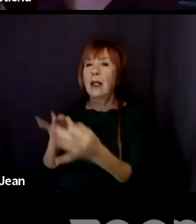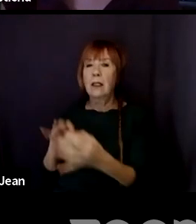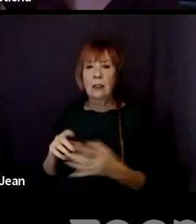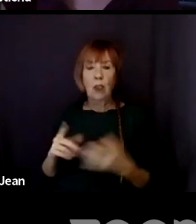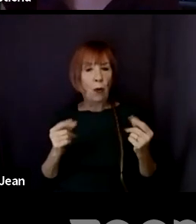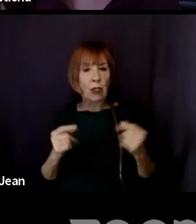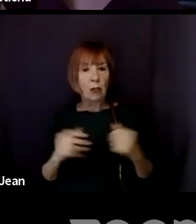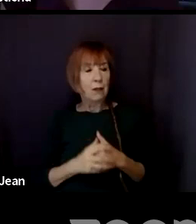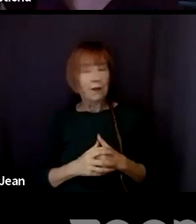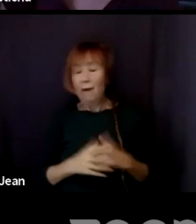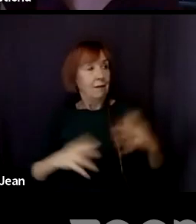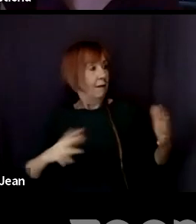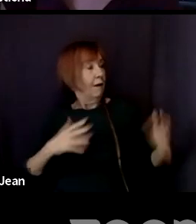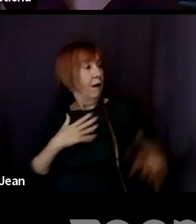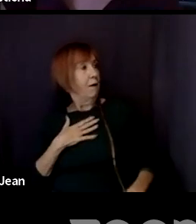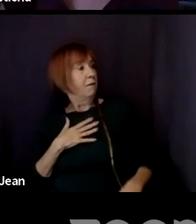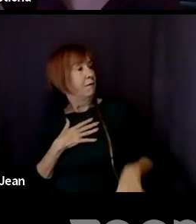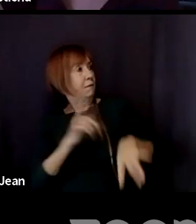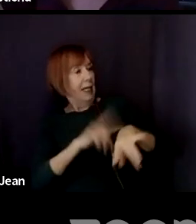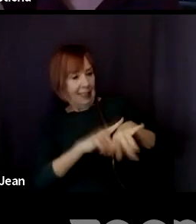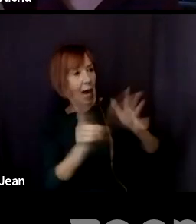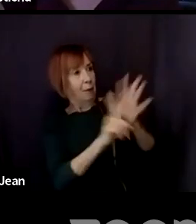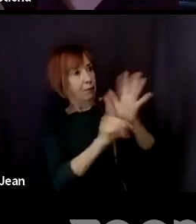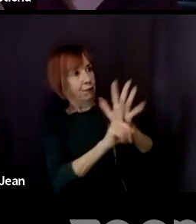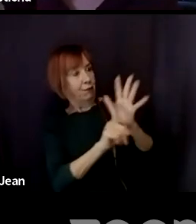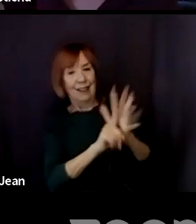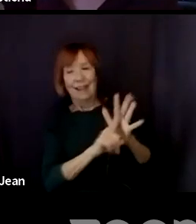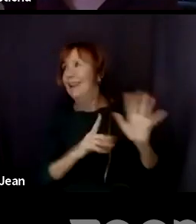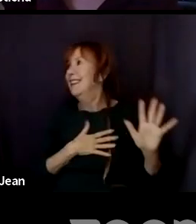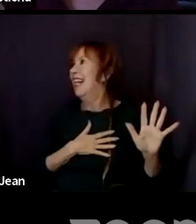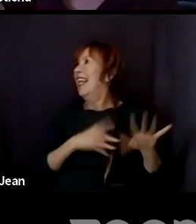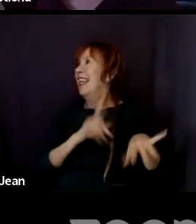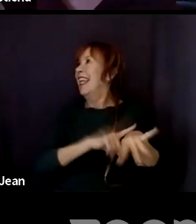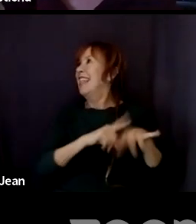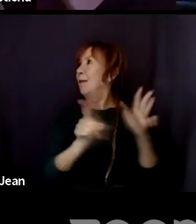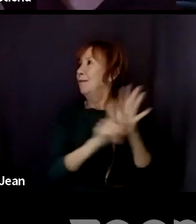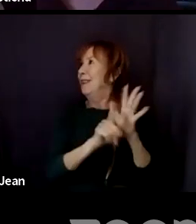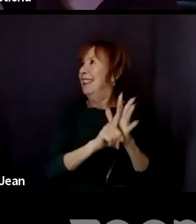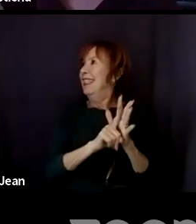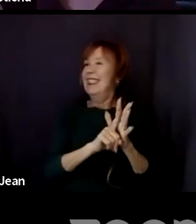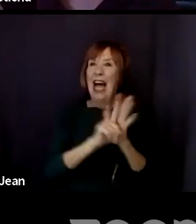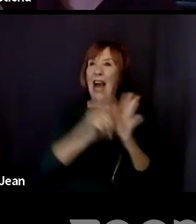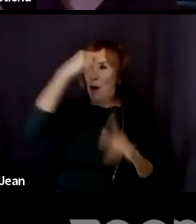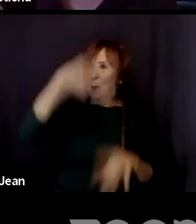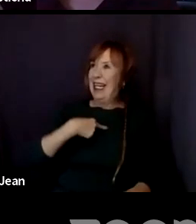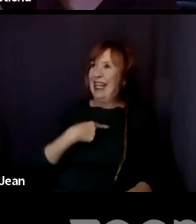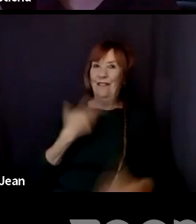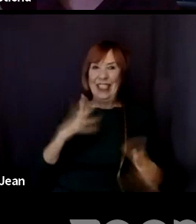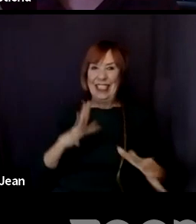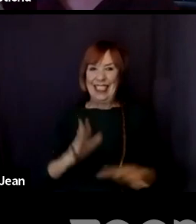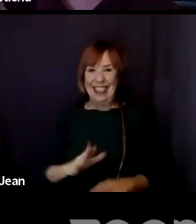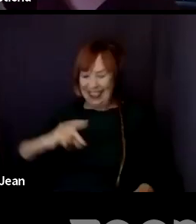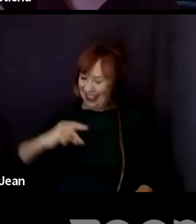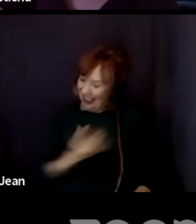Oh, hey, my timer is still got a mind of a zone. My timer just timed me. Get out of that. You won't add. I have done it.